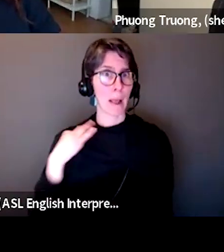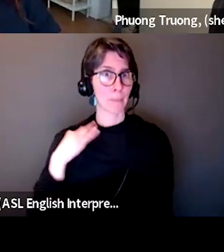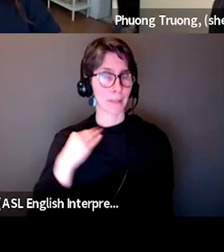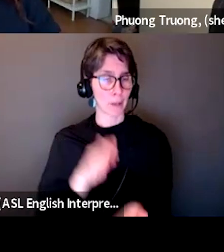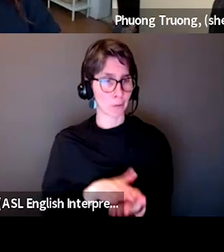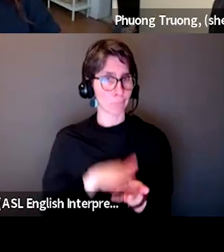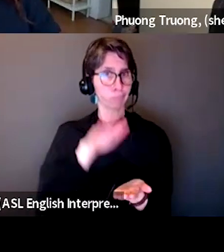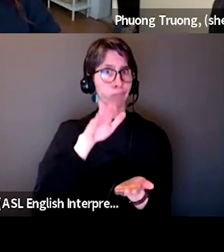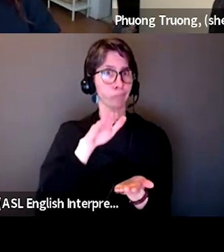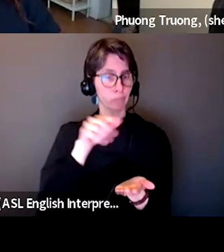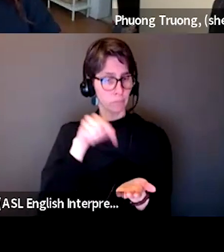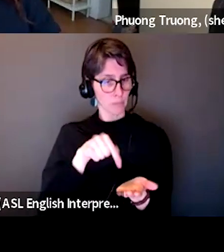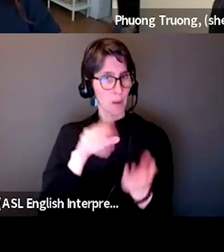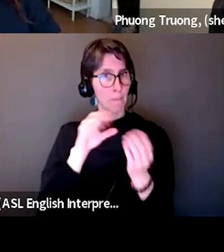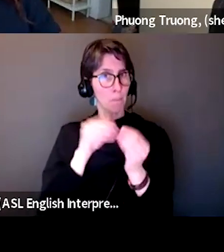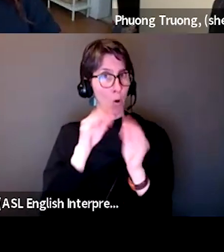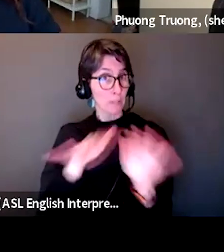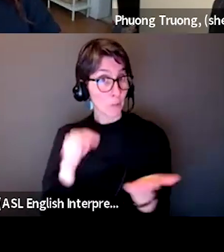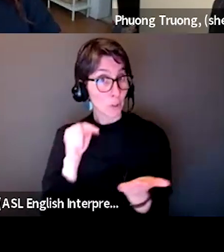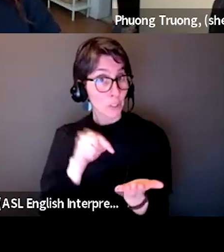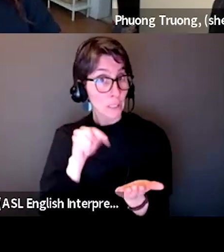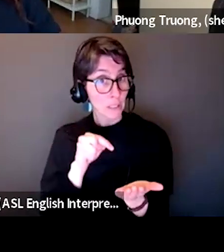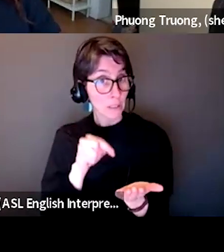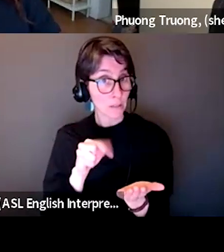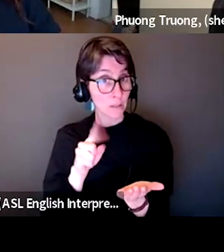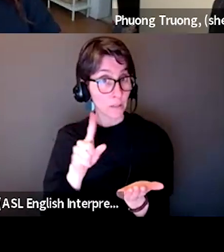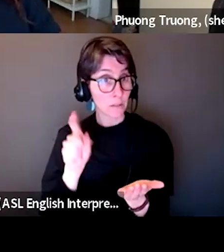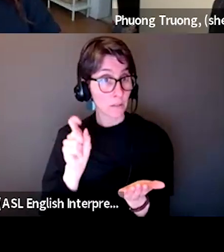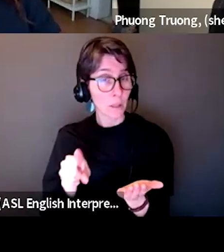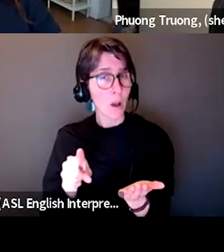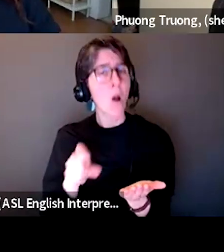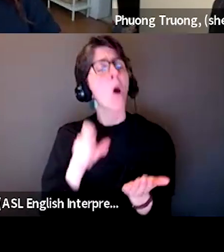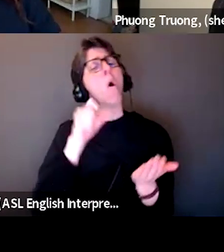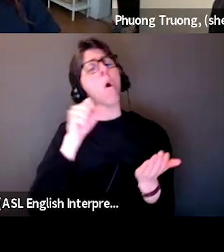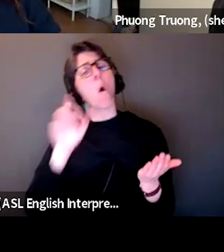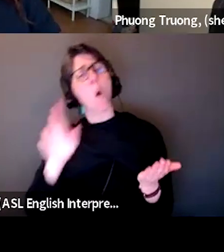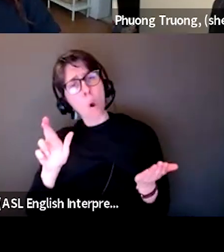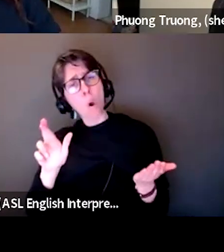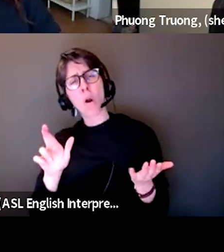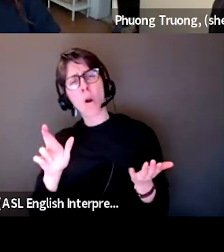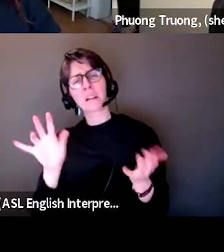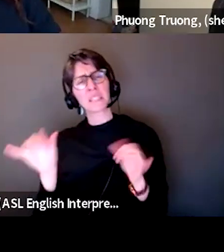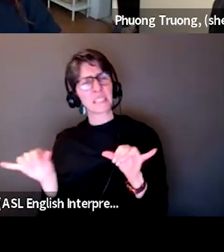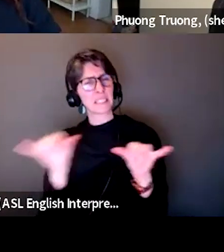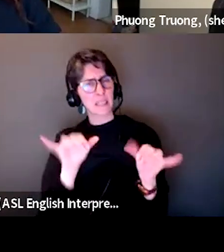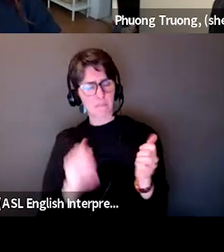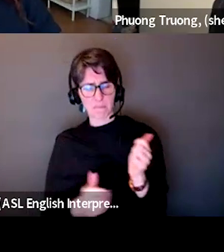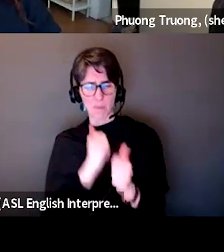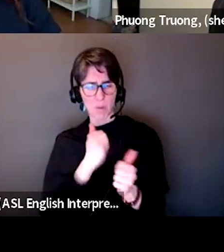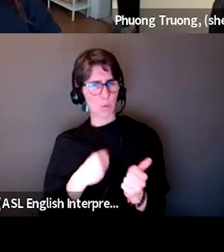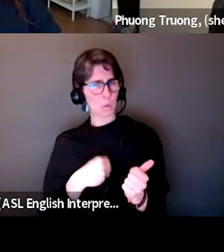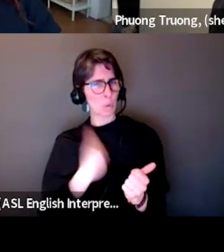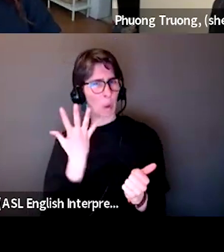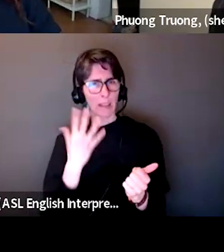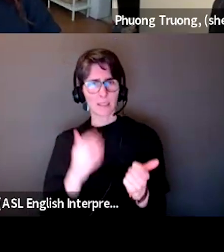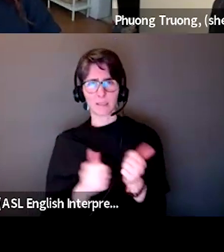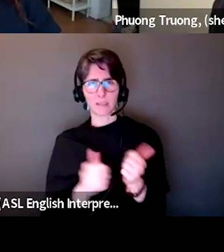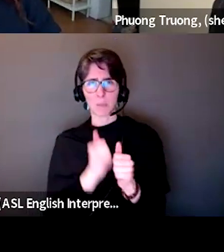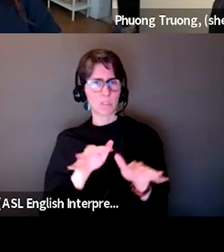a diverse representation of candidates, or is it still a pretty white settler-dominated raft